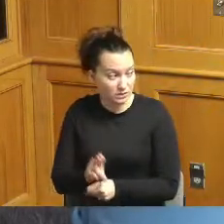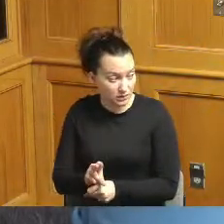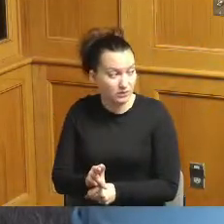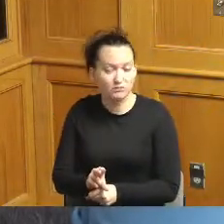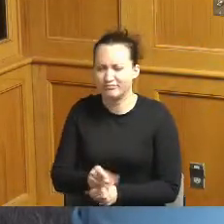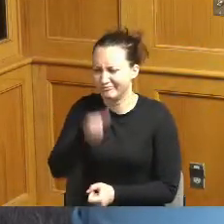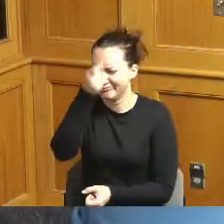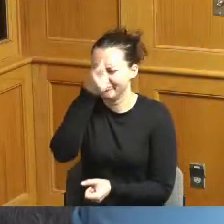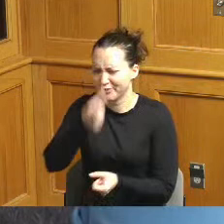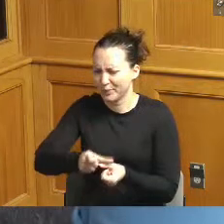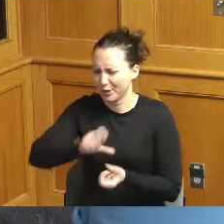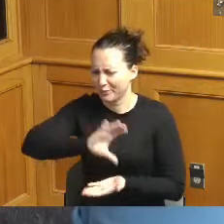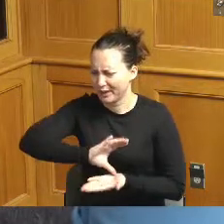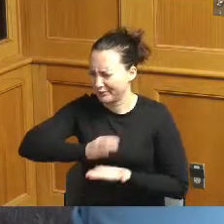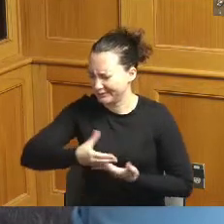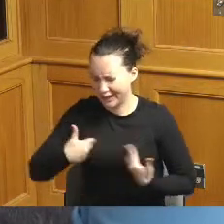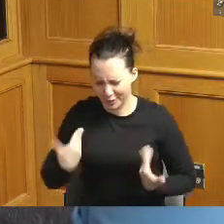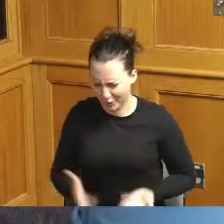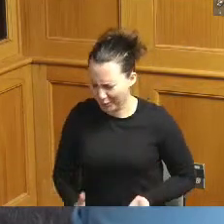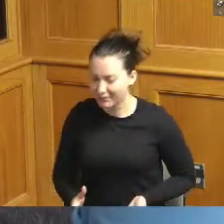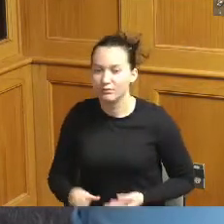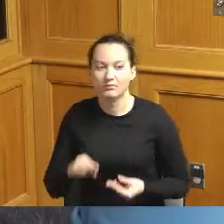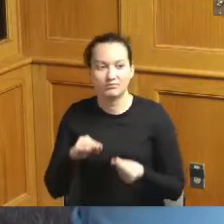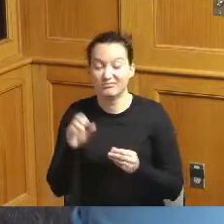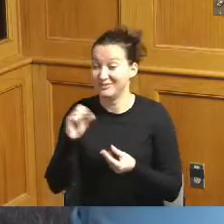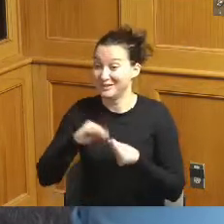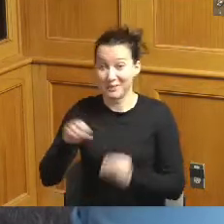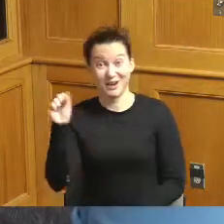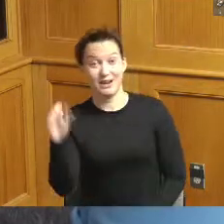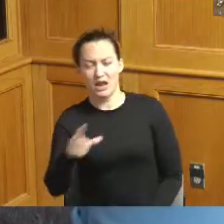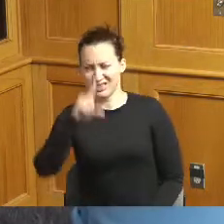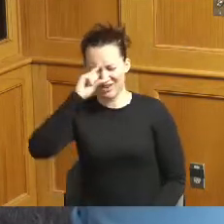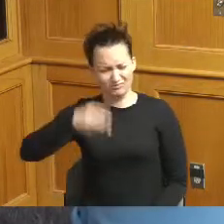much it is okay I don't want to throw out numbers but I thought it was a pretty high number it might